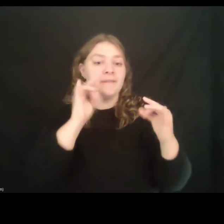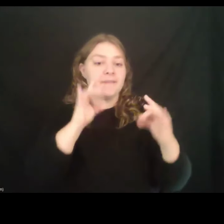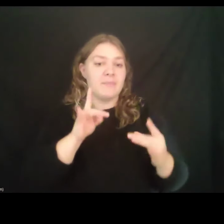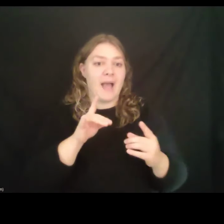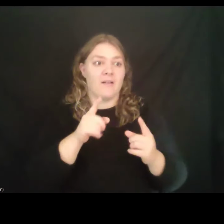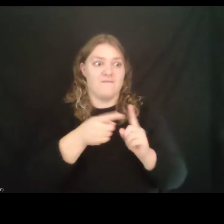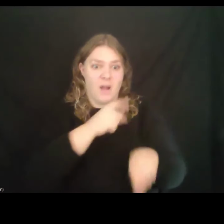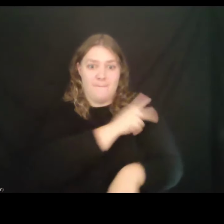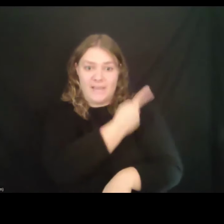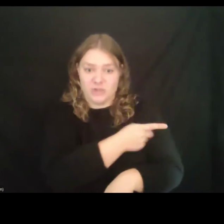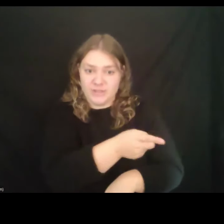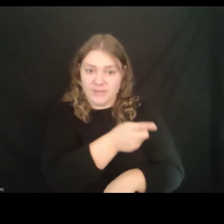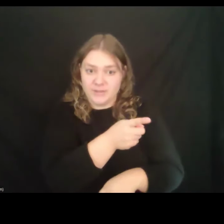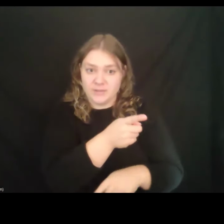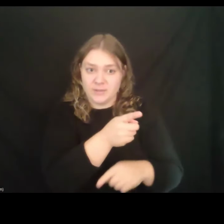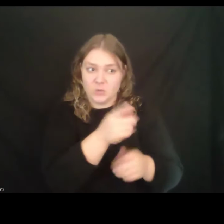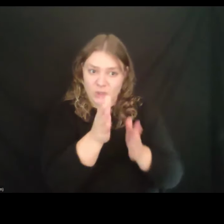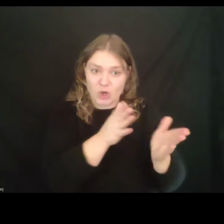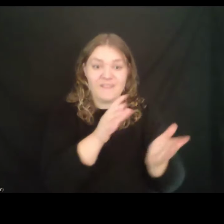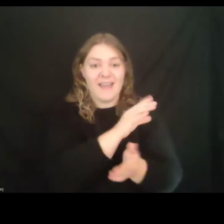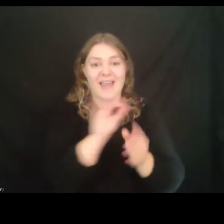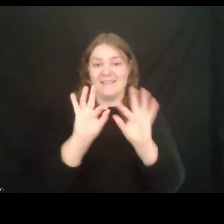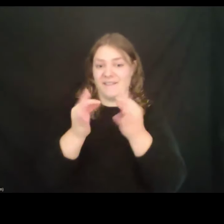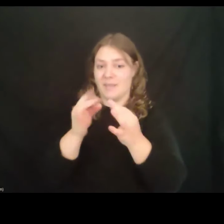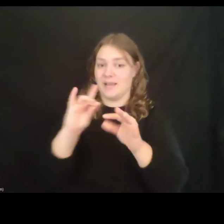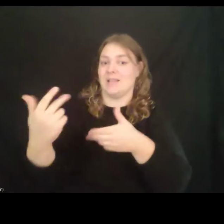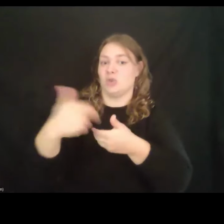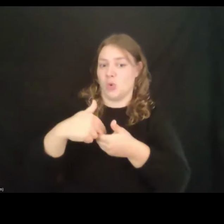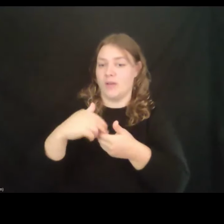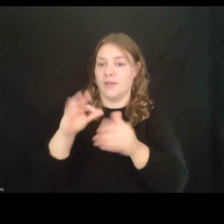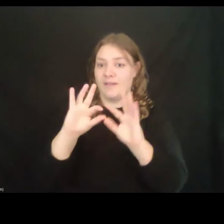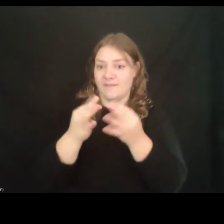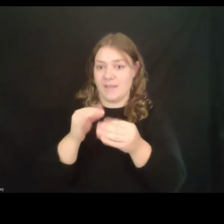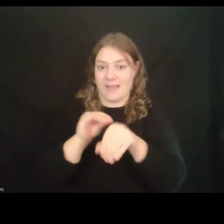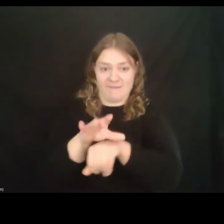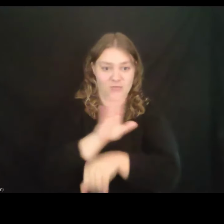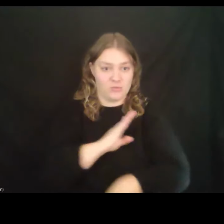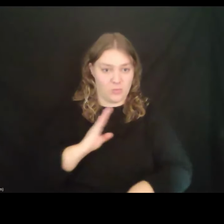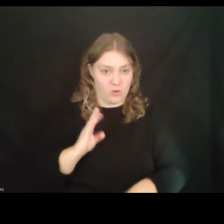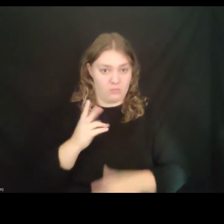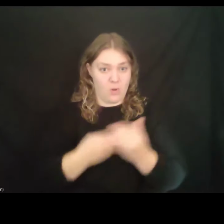serve about that and from the families that join the family Advisory Board we have a very uh Flex